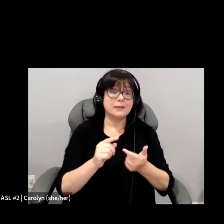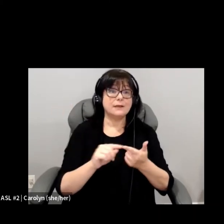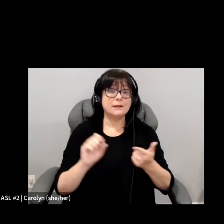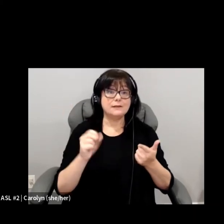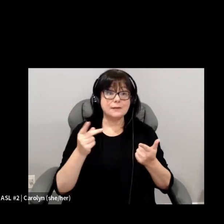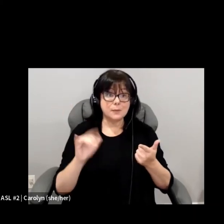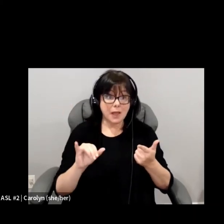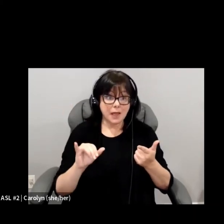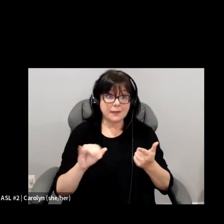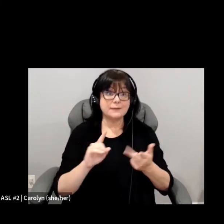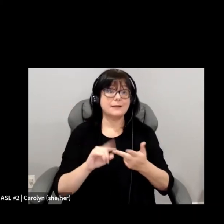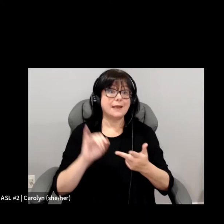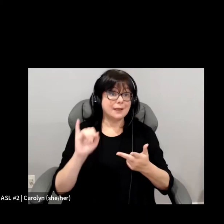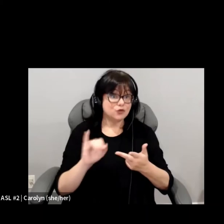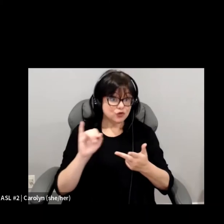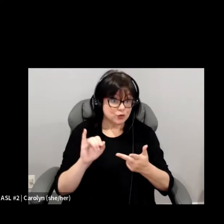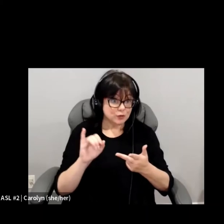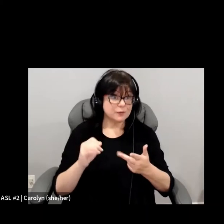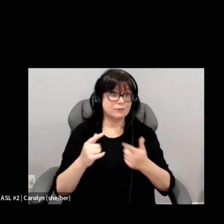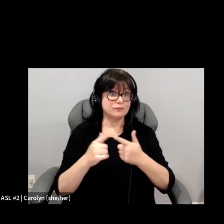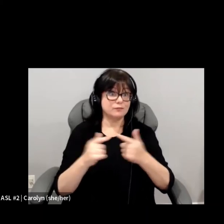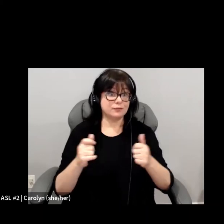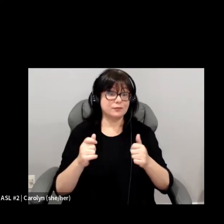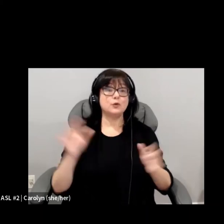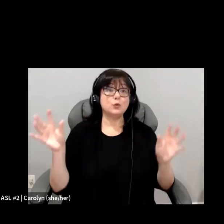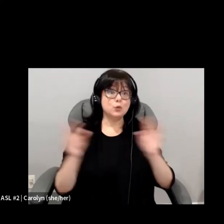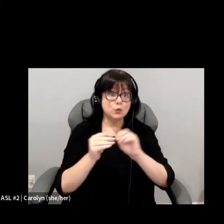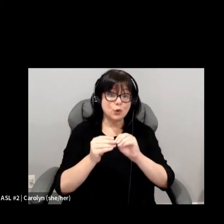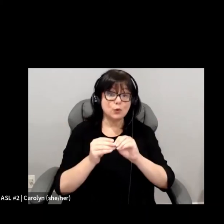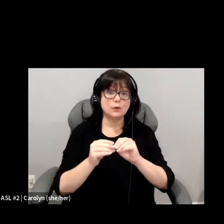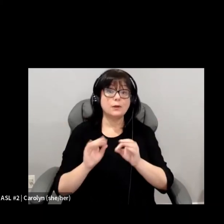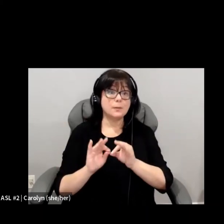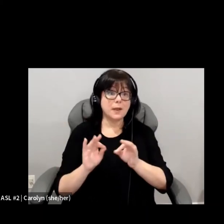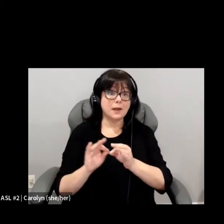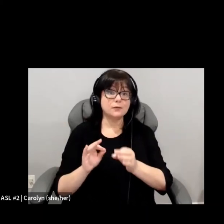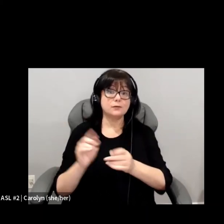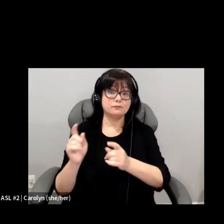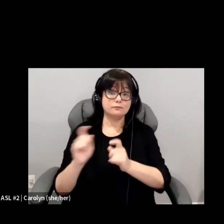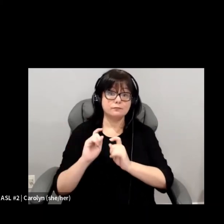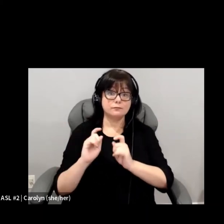TOTAL INCOME FROM ALL SOURCES WAS $1810, 646.